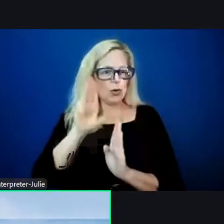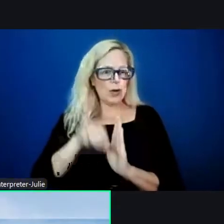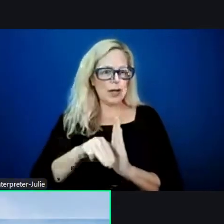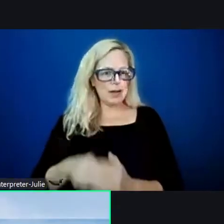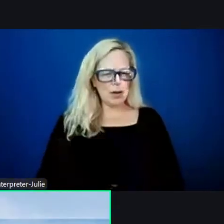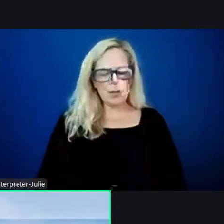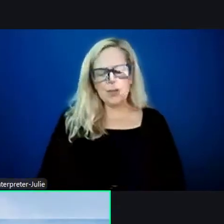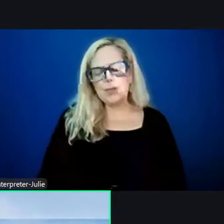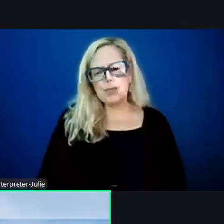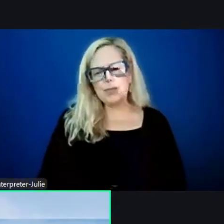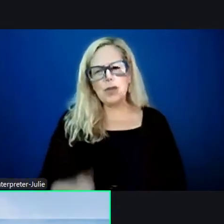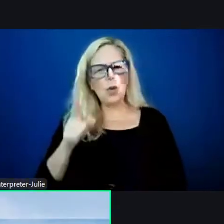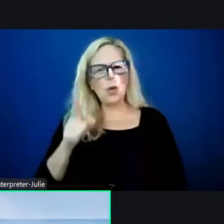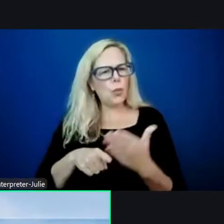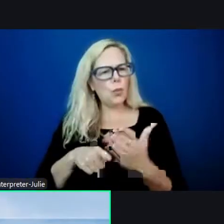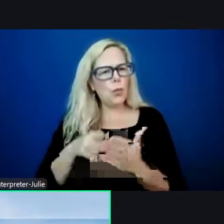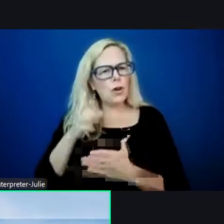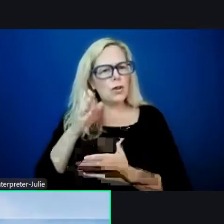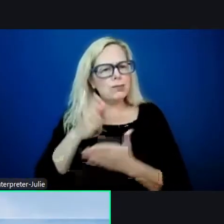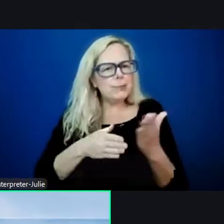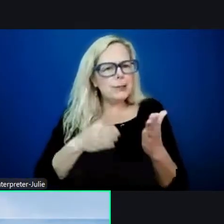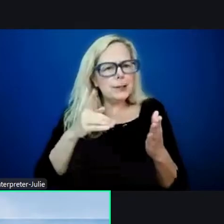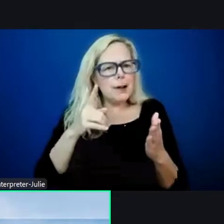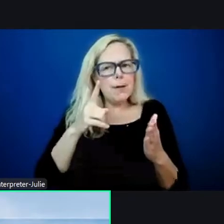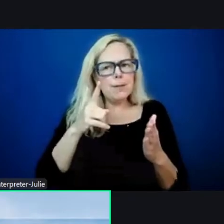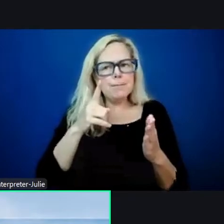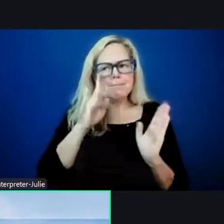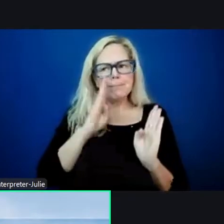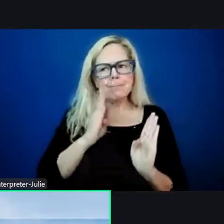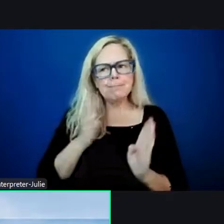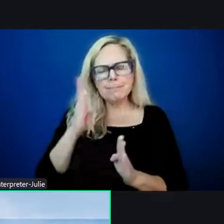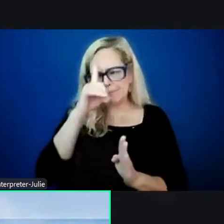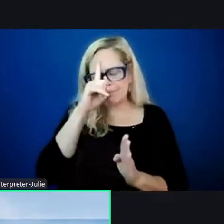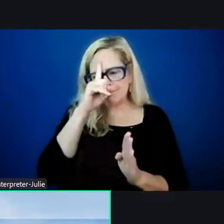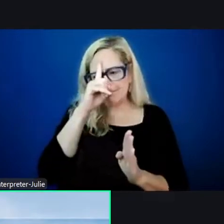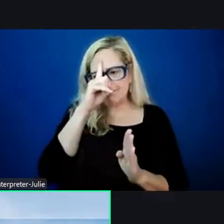strategies you think that schools should take to really hammer in and